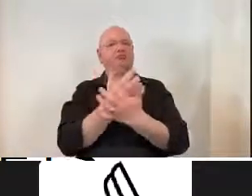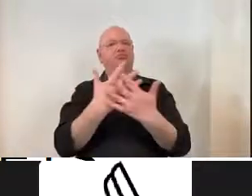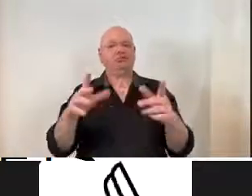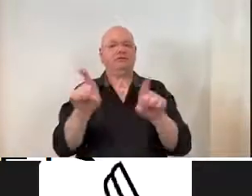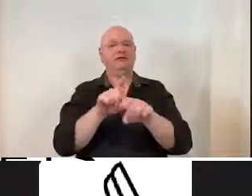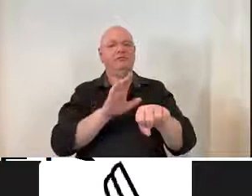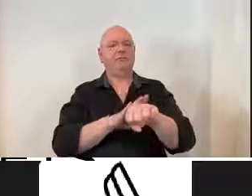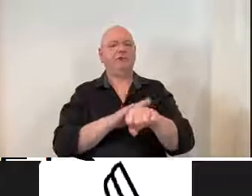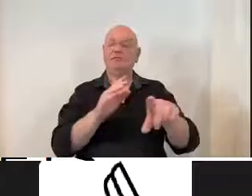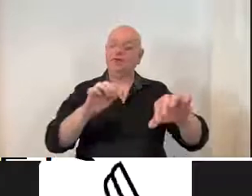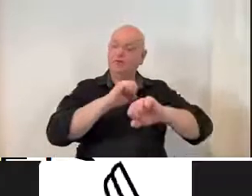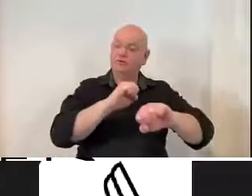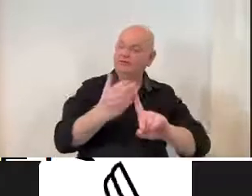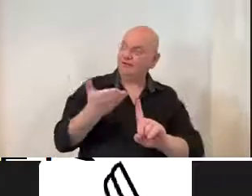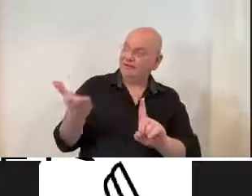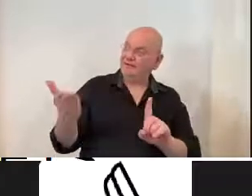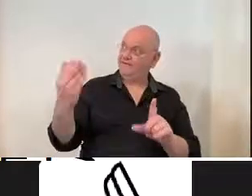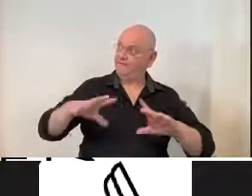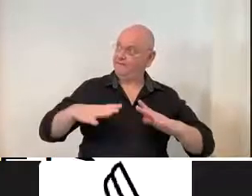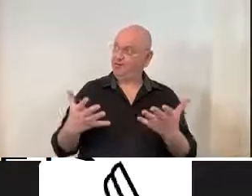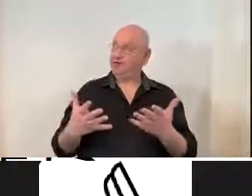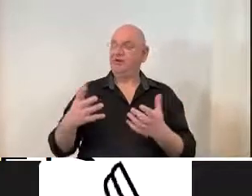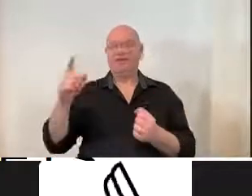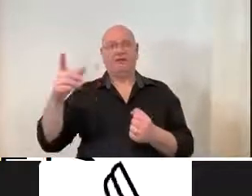We have an amazing bunch of trustees from the Royal